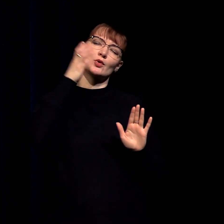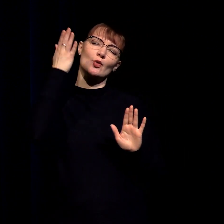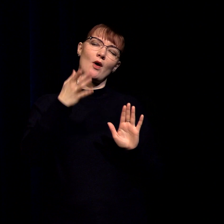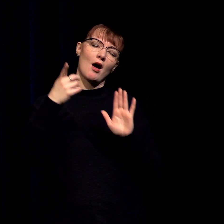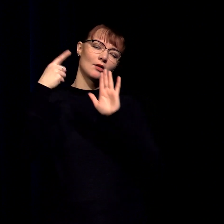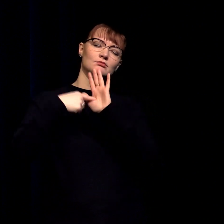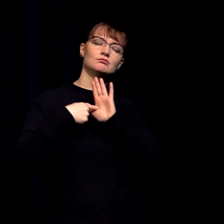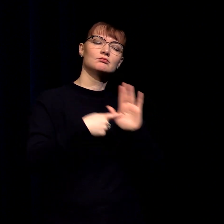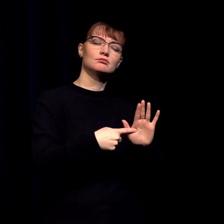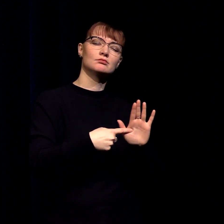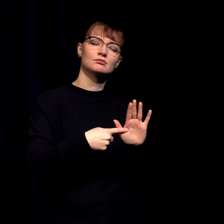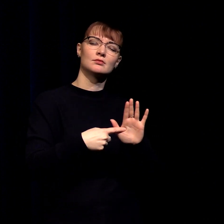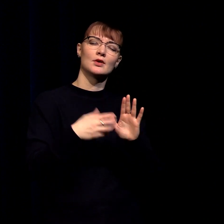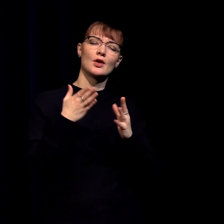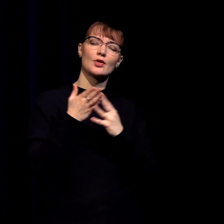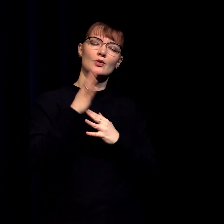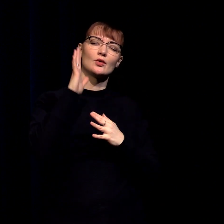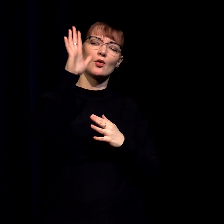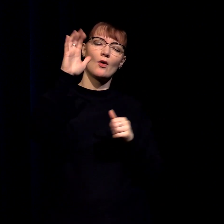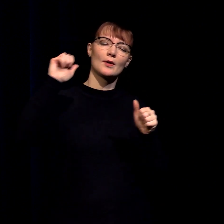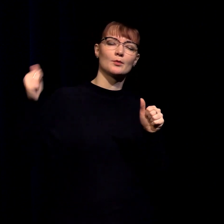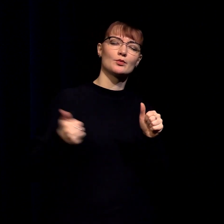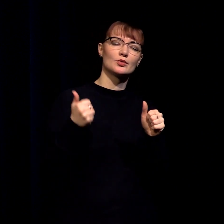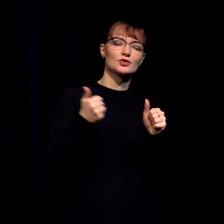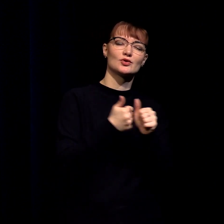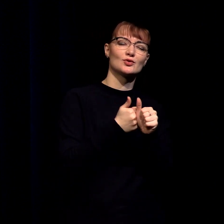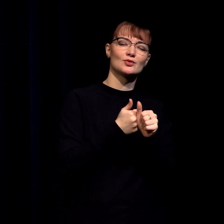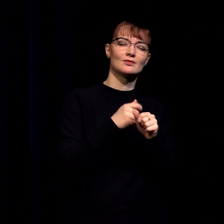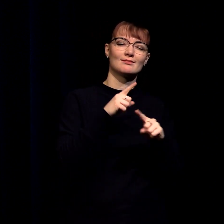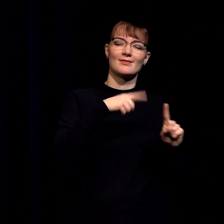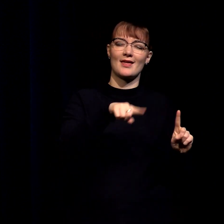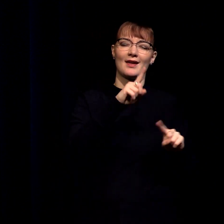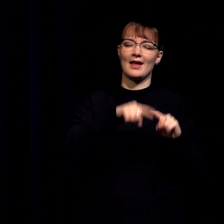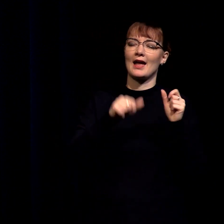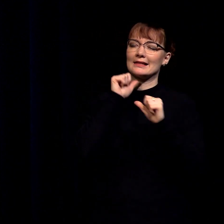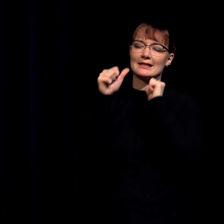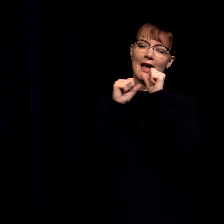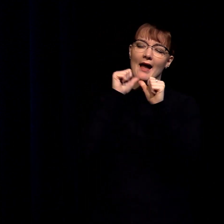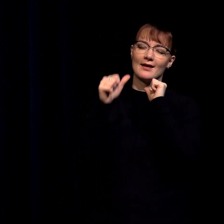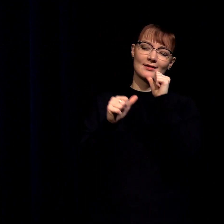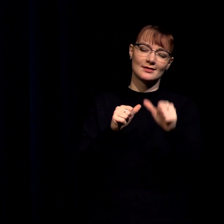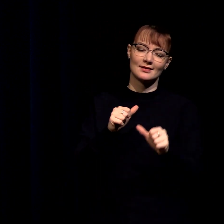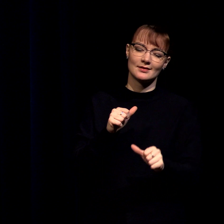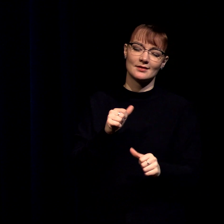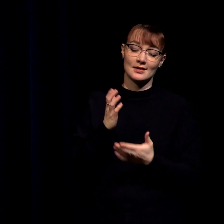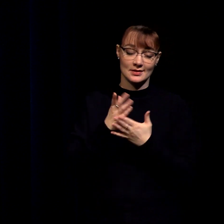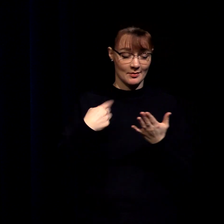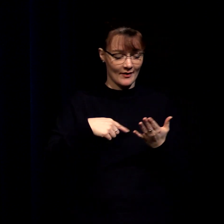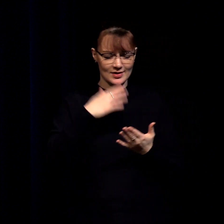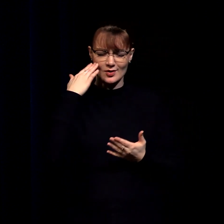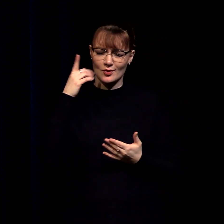through your undeniable pursuit. For some of us, we have known you for a long time. But if we're to be honest, we're not